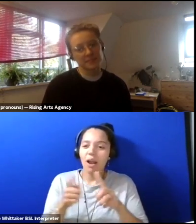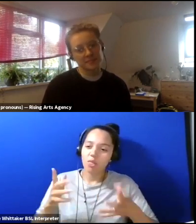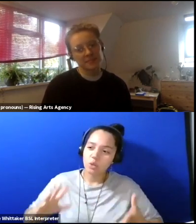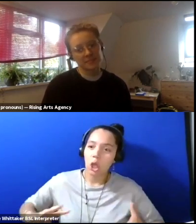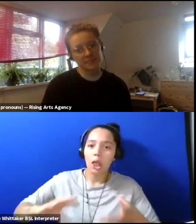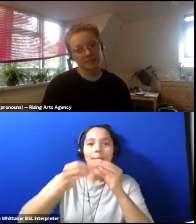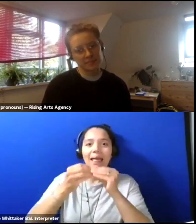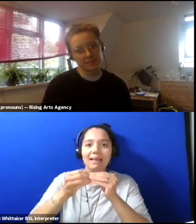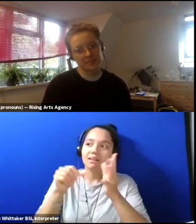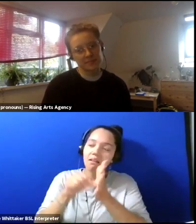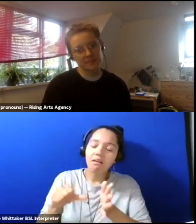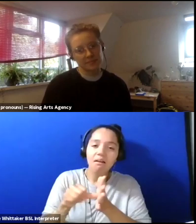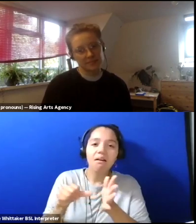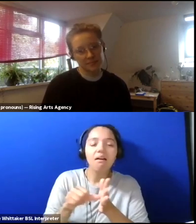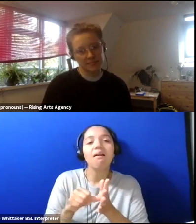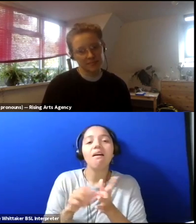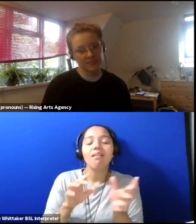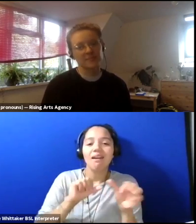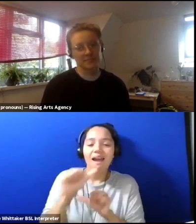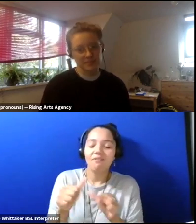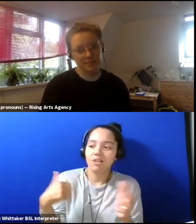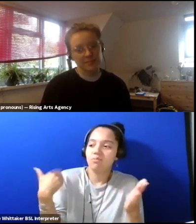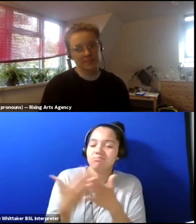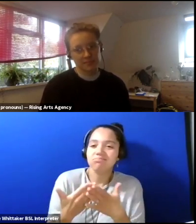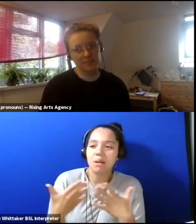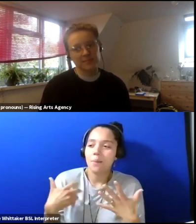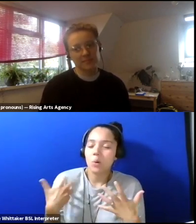And after a while I think I got more and more angry and then I got more and